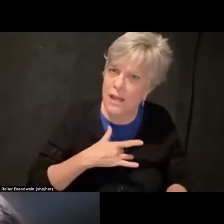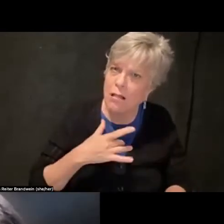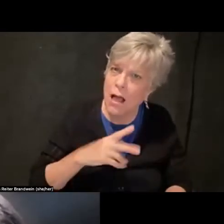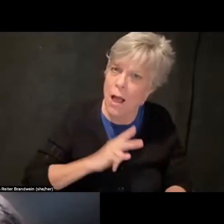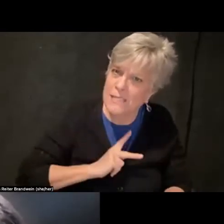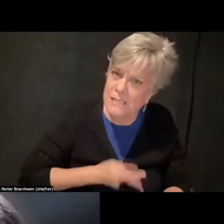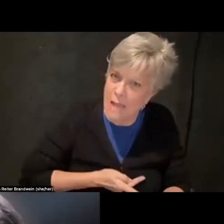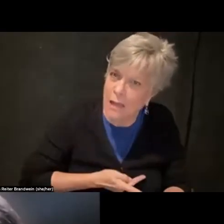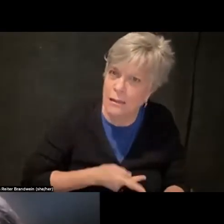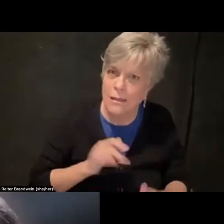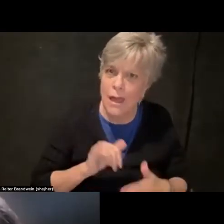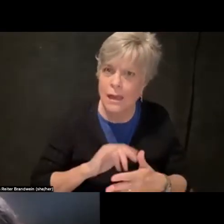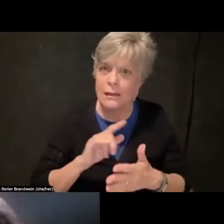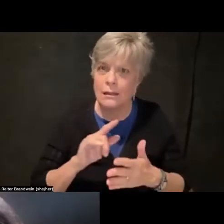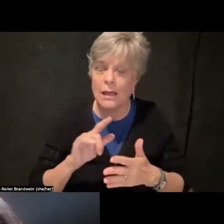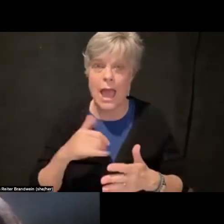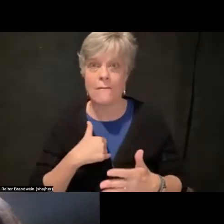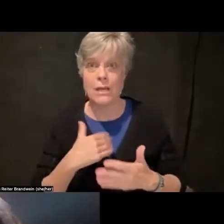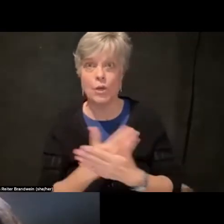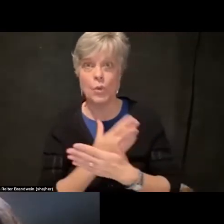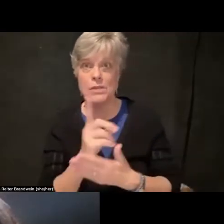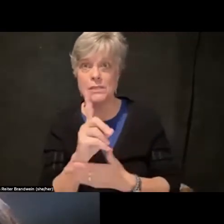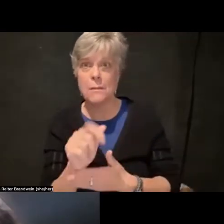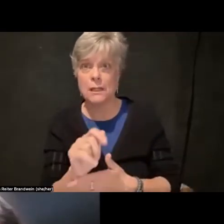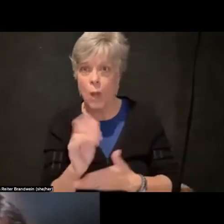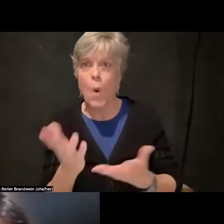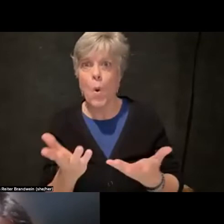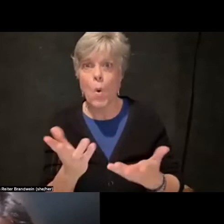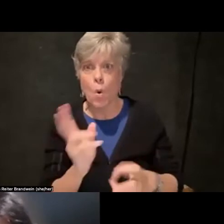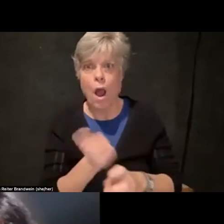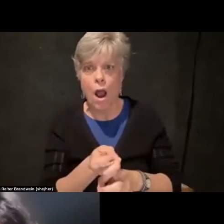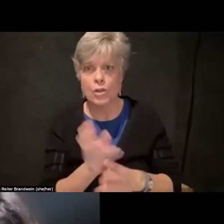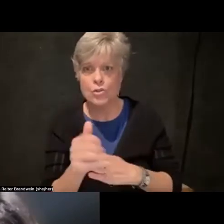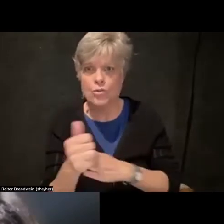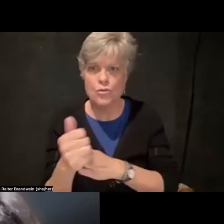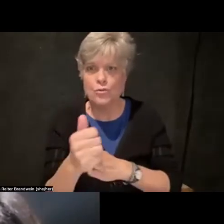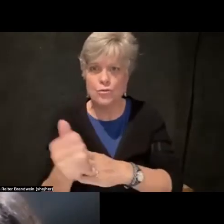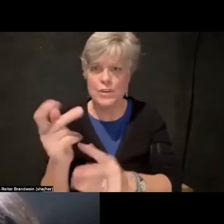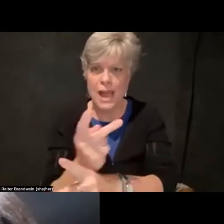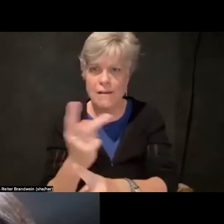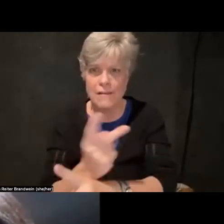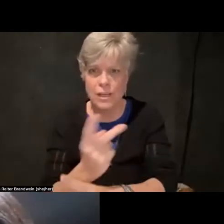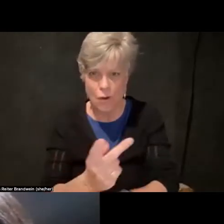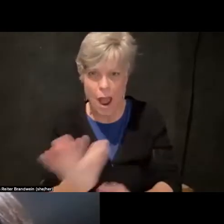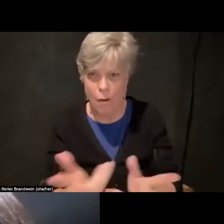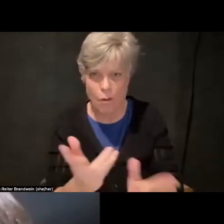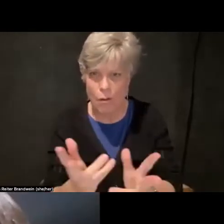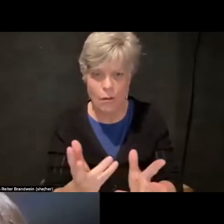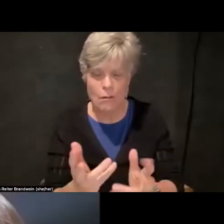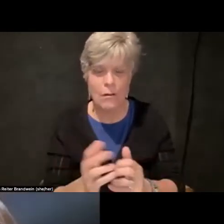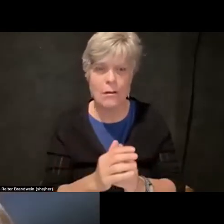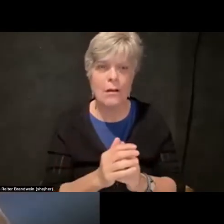but to talk with them about how they can frame that for themselves